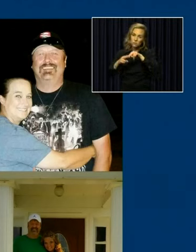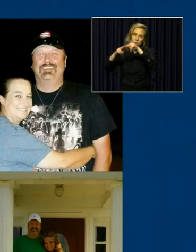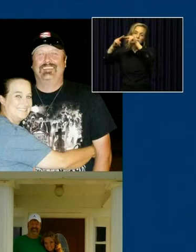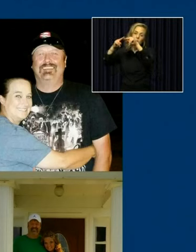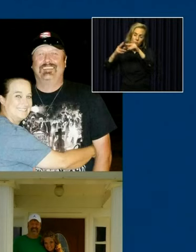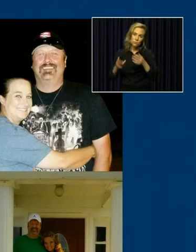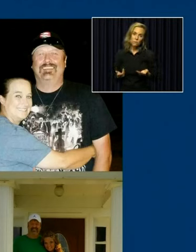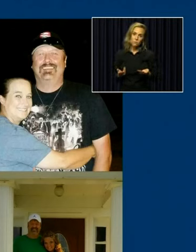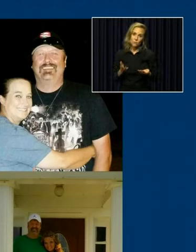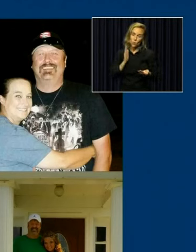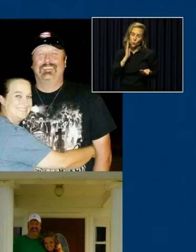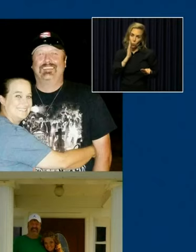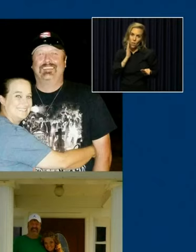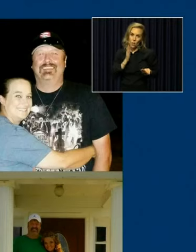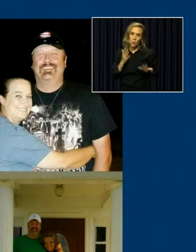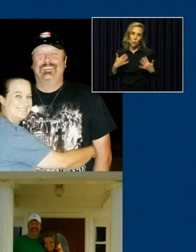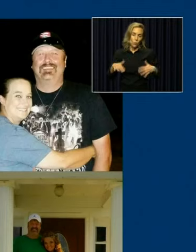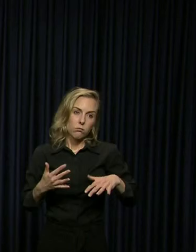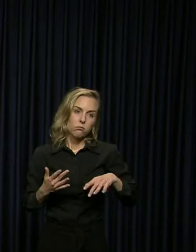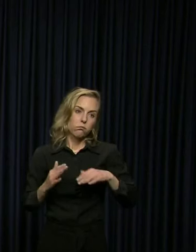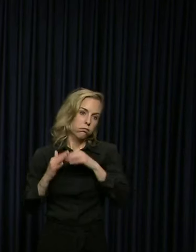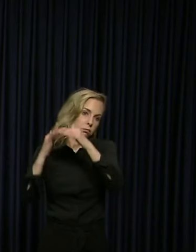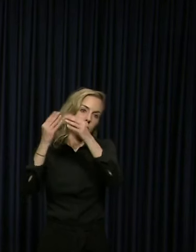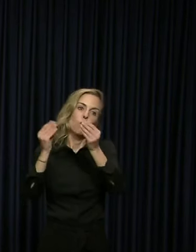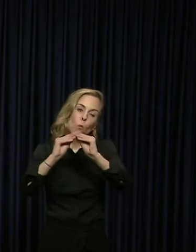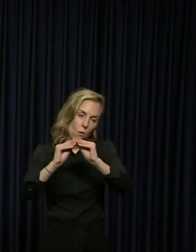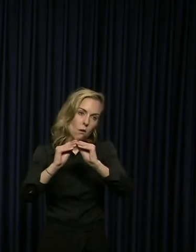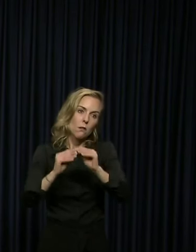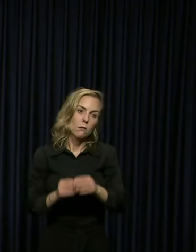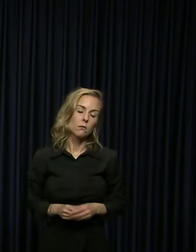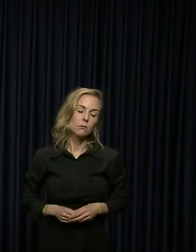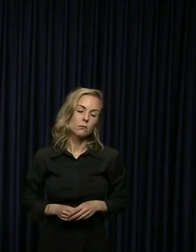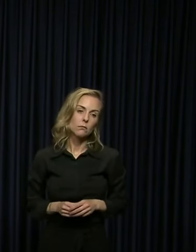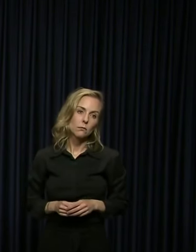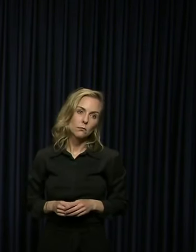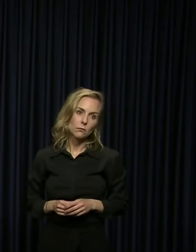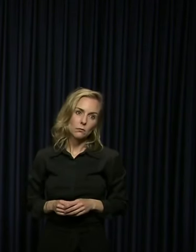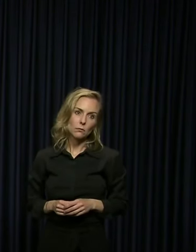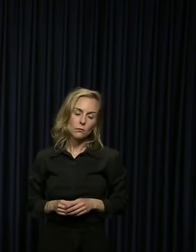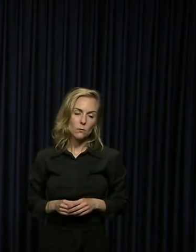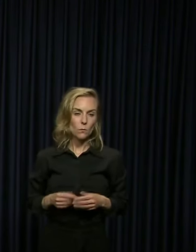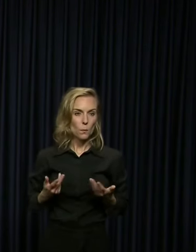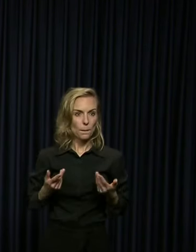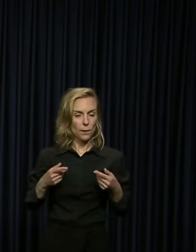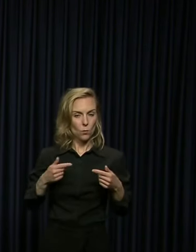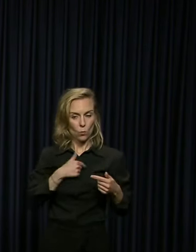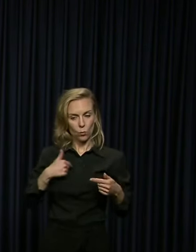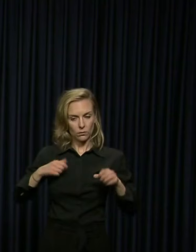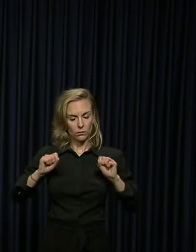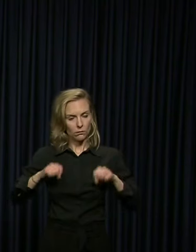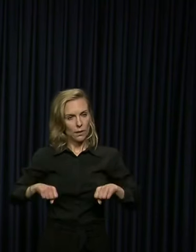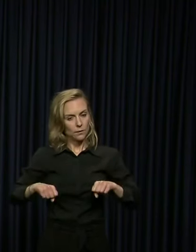RATHER PROTECT THEM THAN MAYBE GET THAT CONNECTION, THAT CLOSER